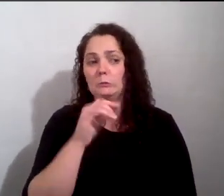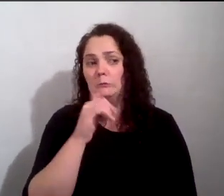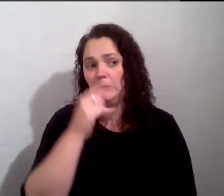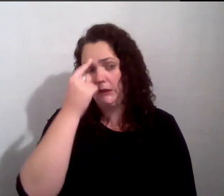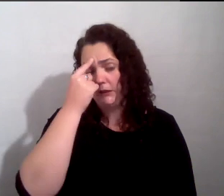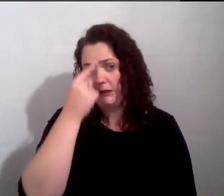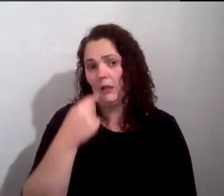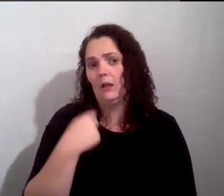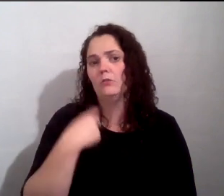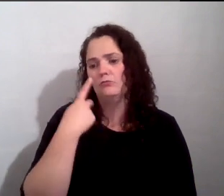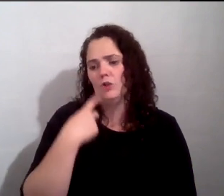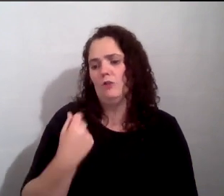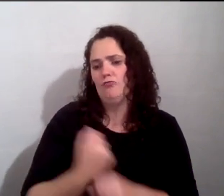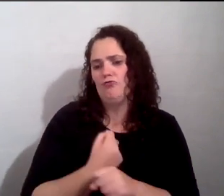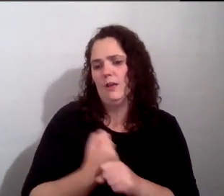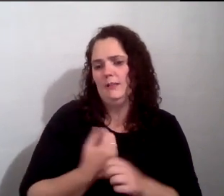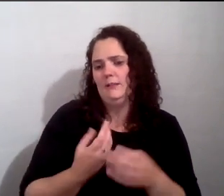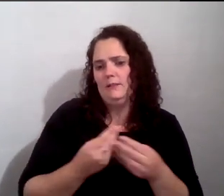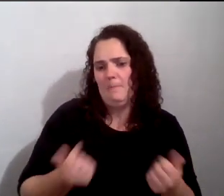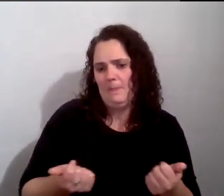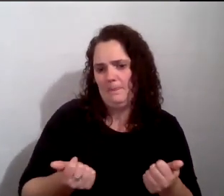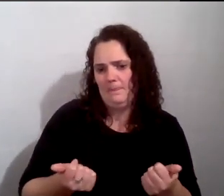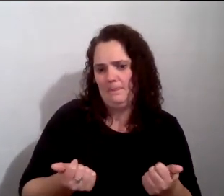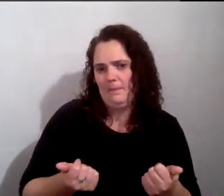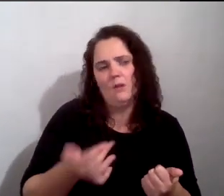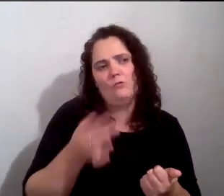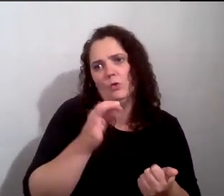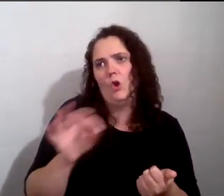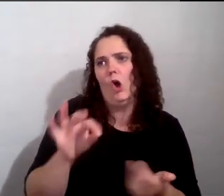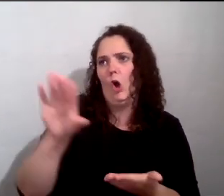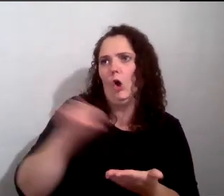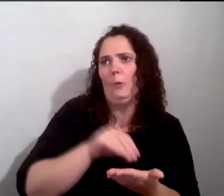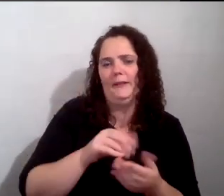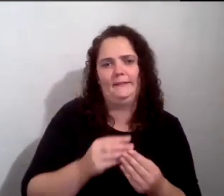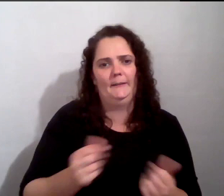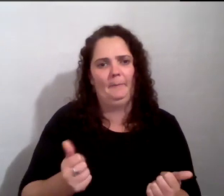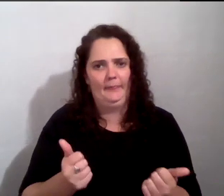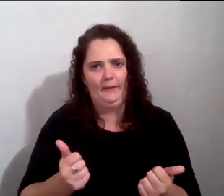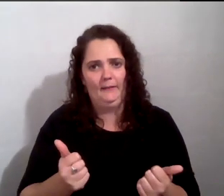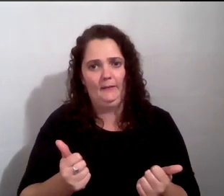When I set out to paint a portrait, to me a sincere artist is not one who makes a